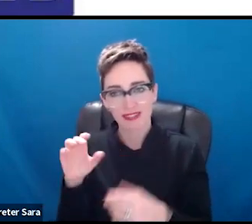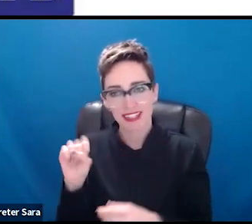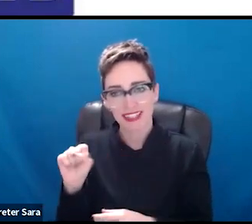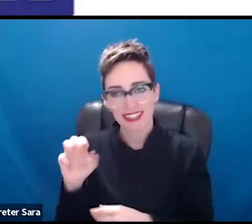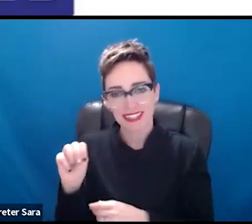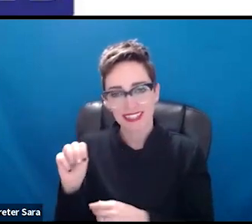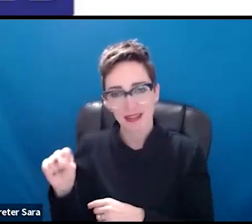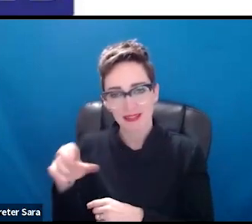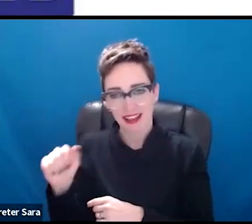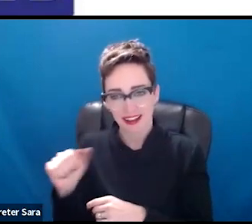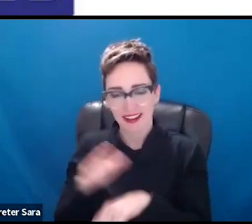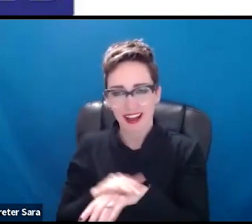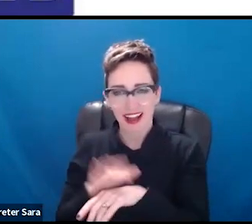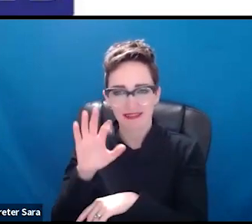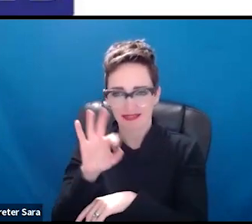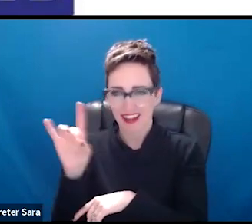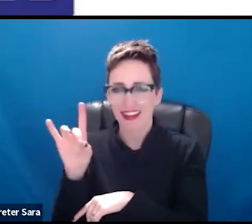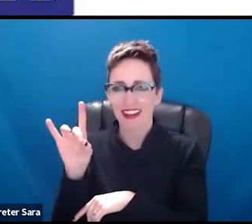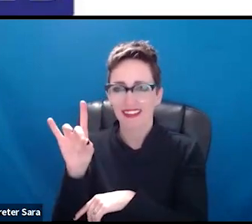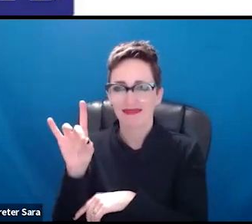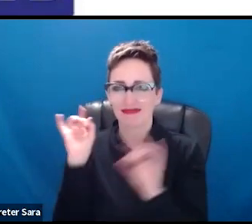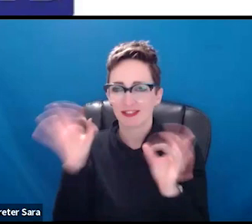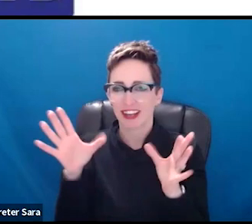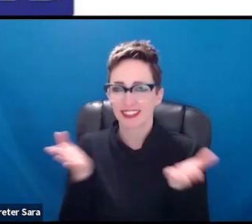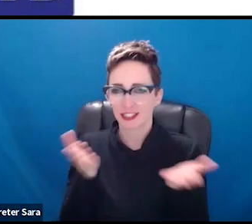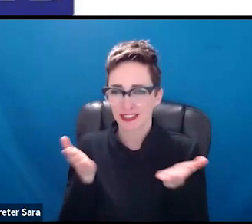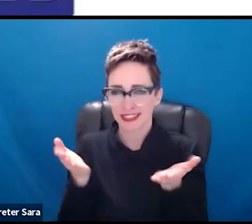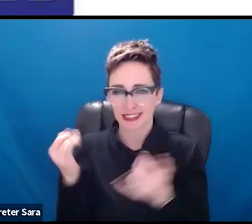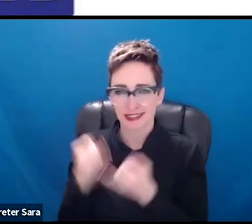on the 988 crisis services over the last few years, and Monica